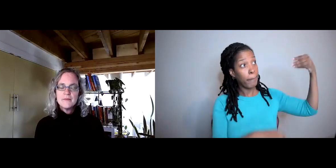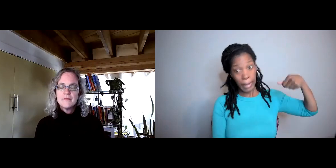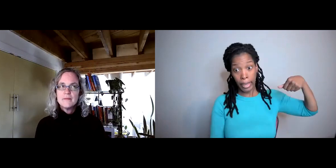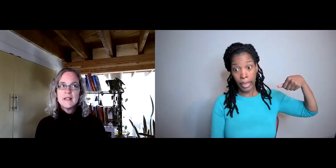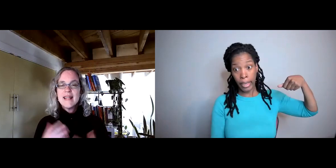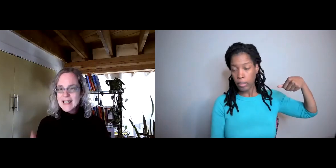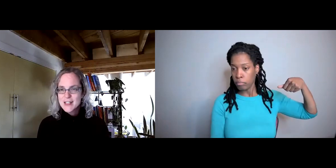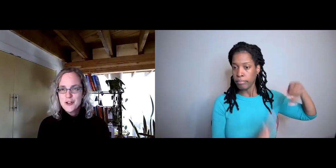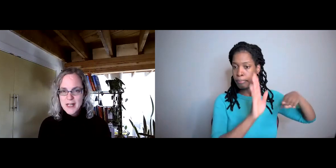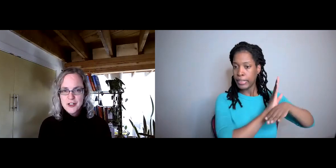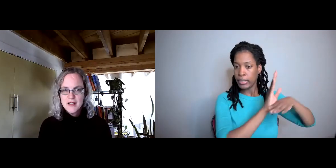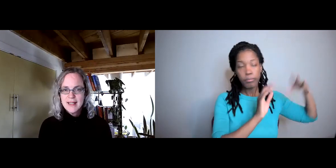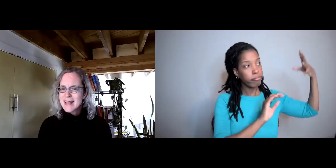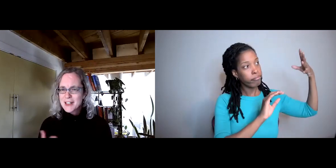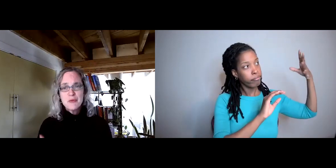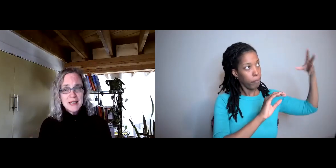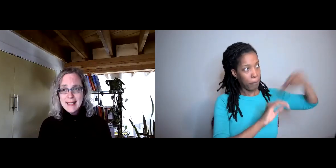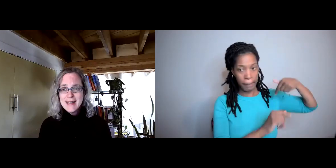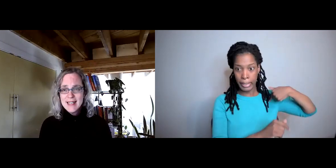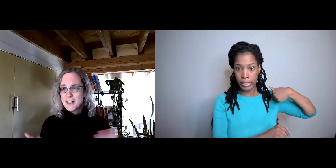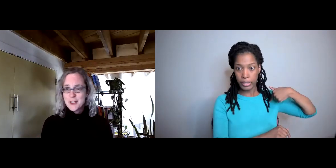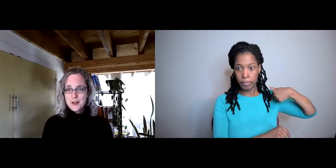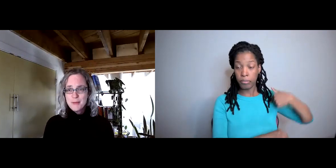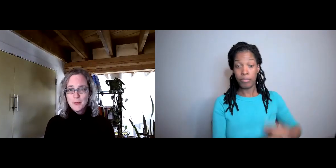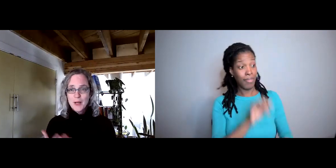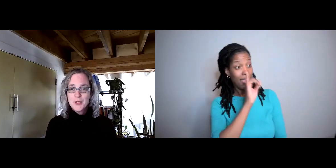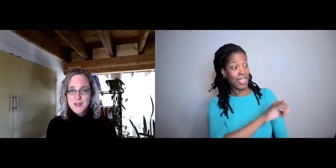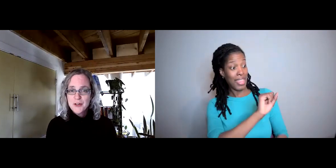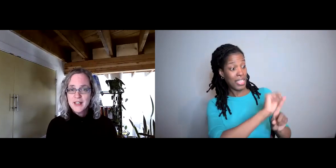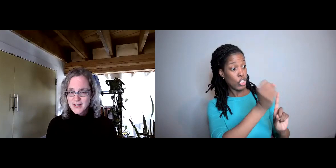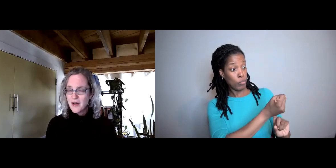Now in that situation, it's actually really easy to determine what a person's earnings are.